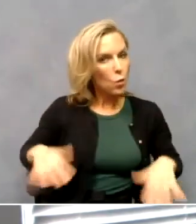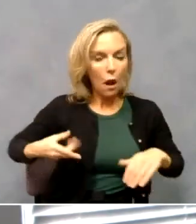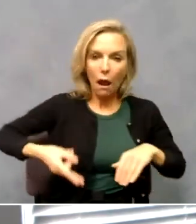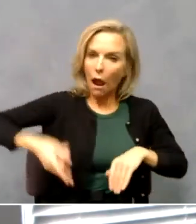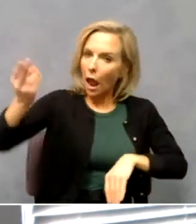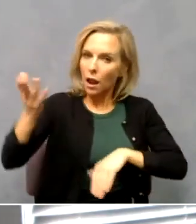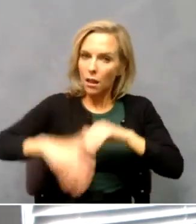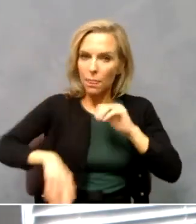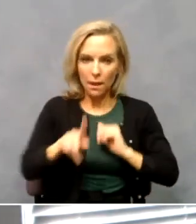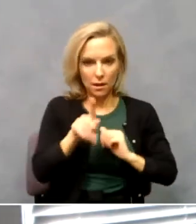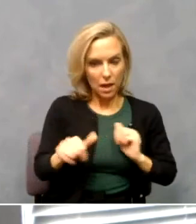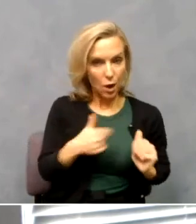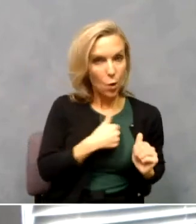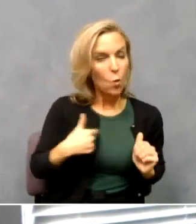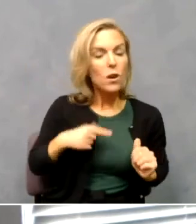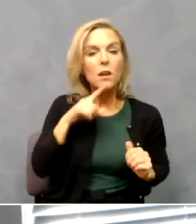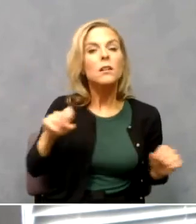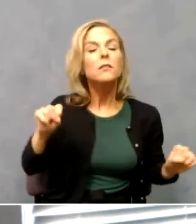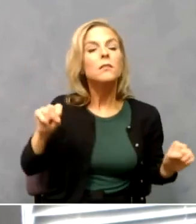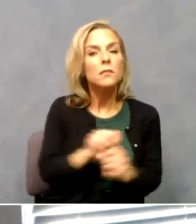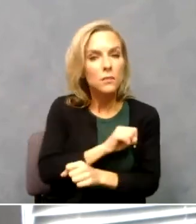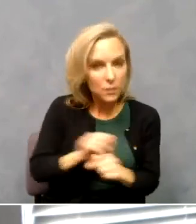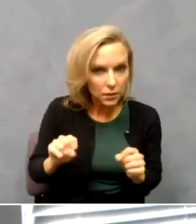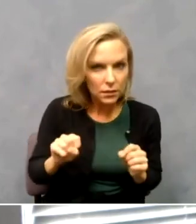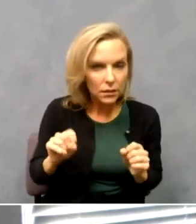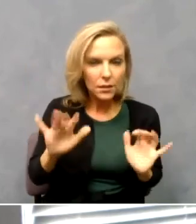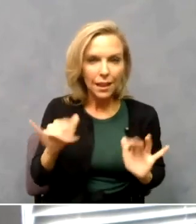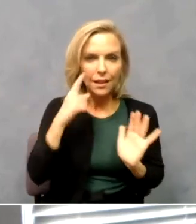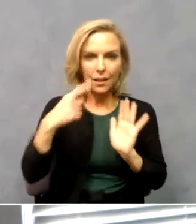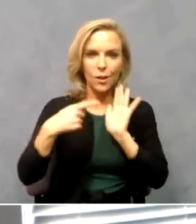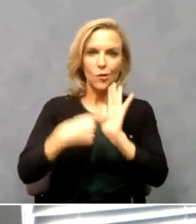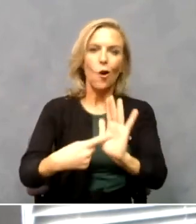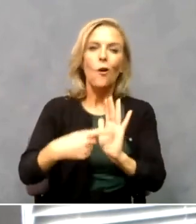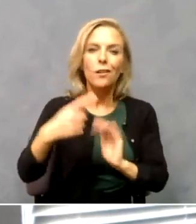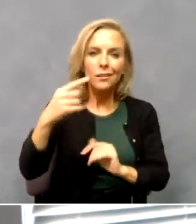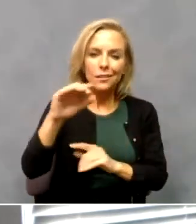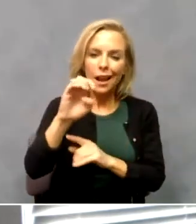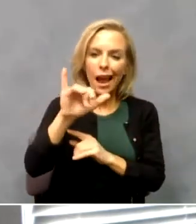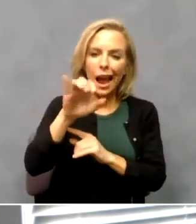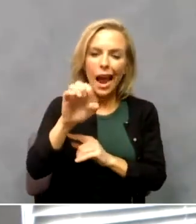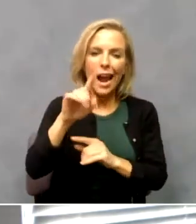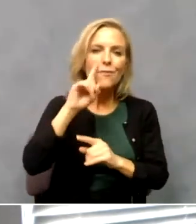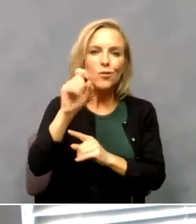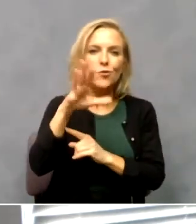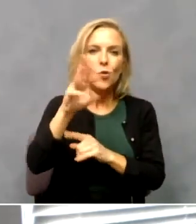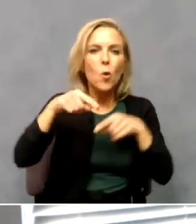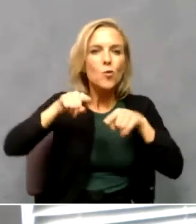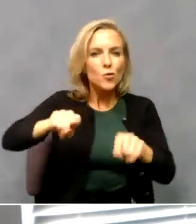literally like the eye of the storm in the middle of a hurricane, and it is on